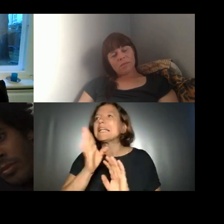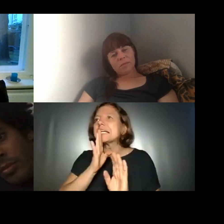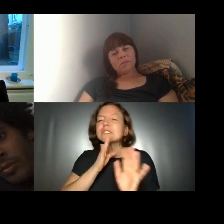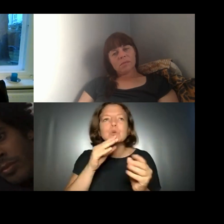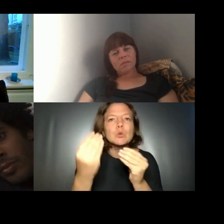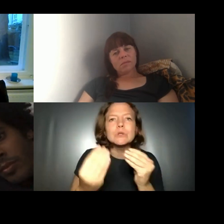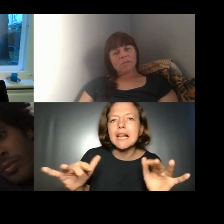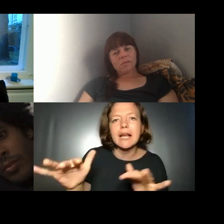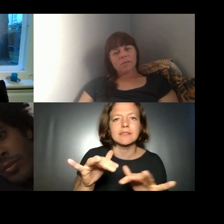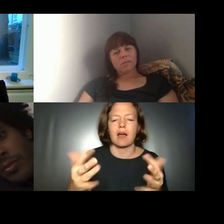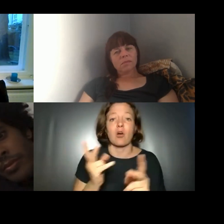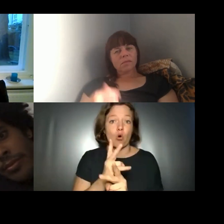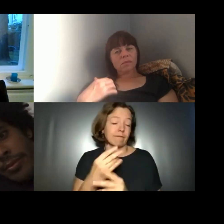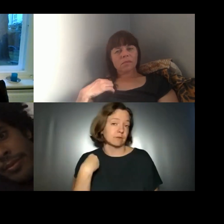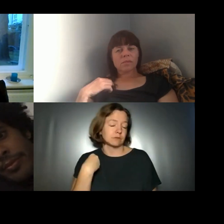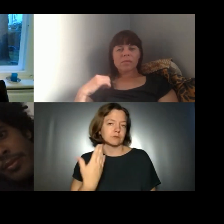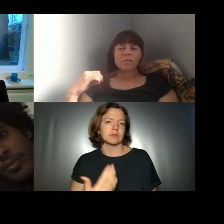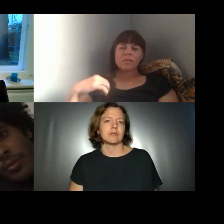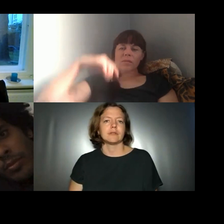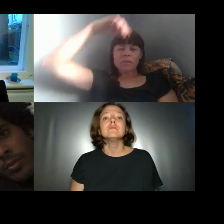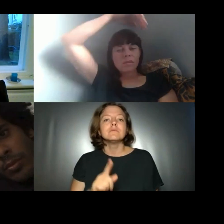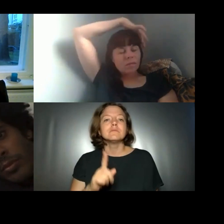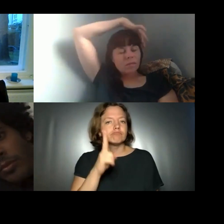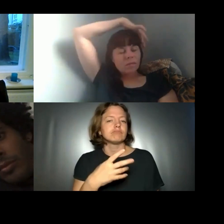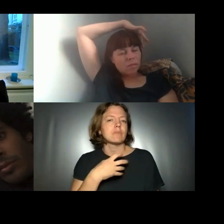And that is a problem because arts education isn't accessible.